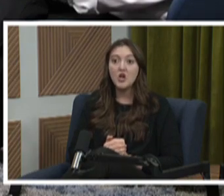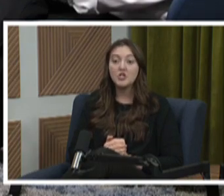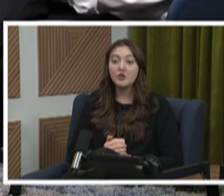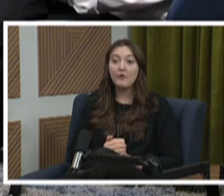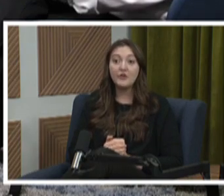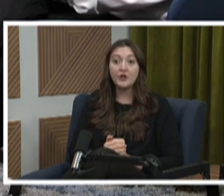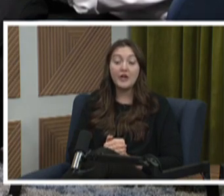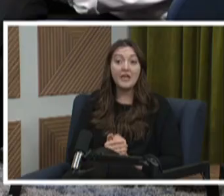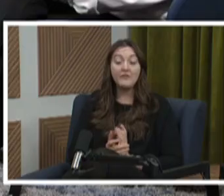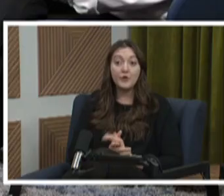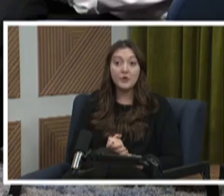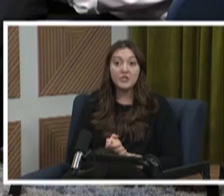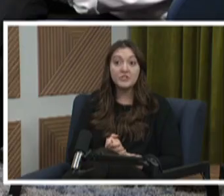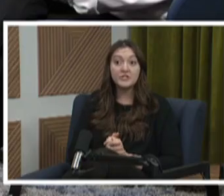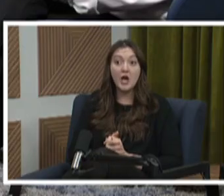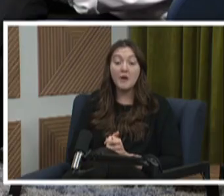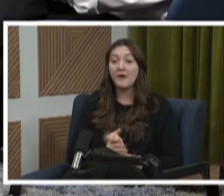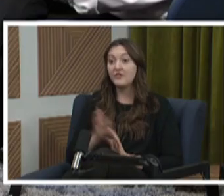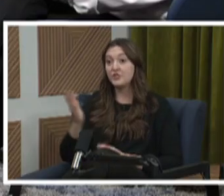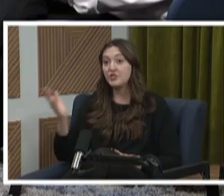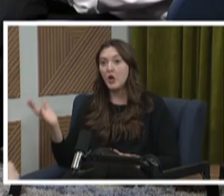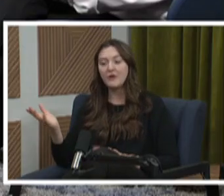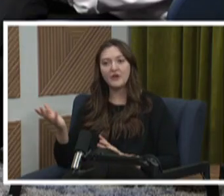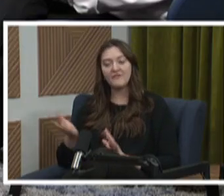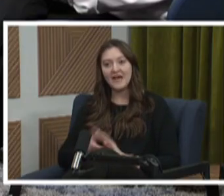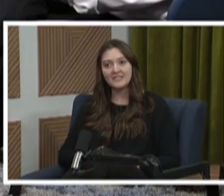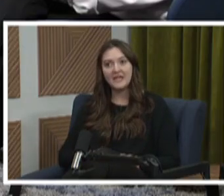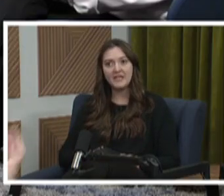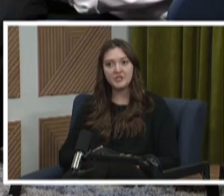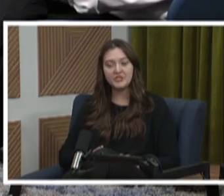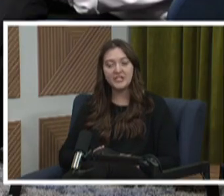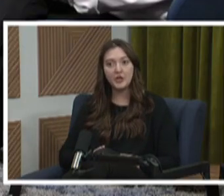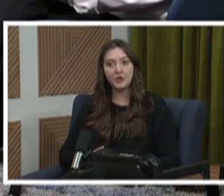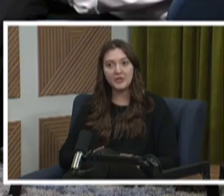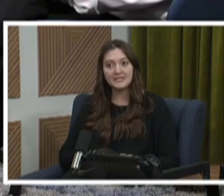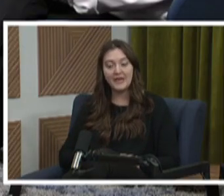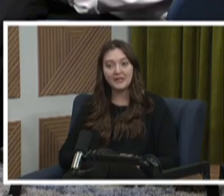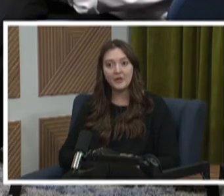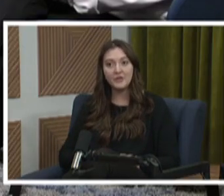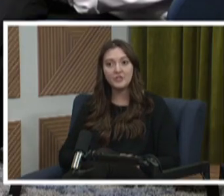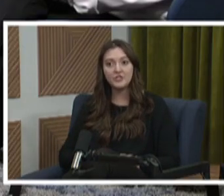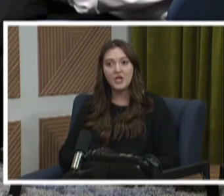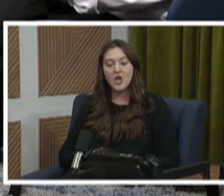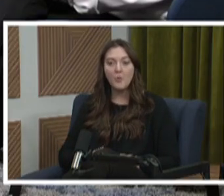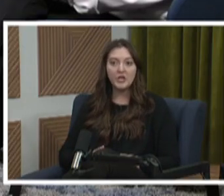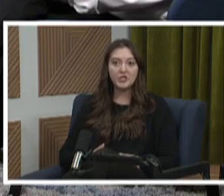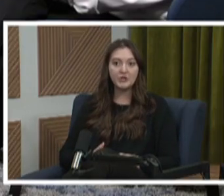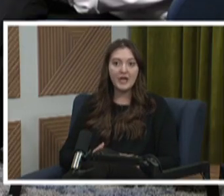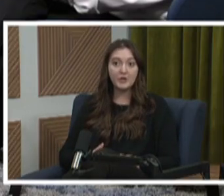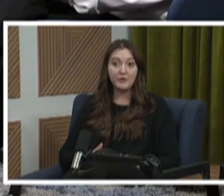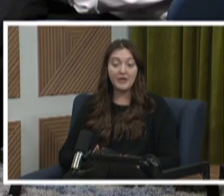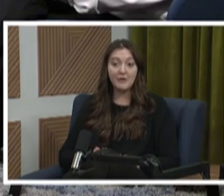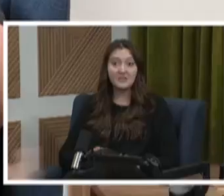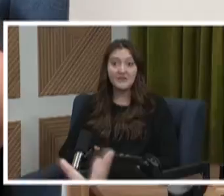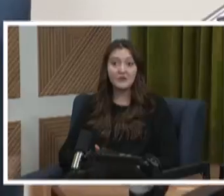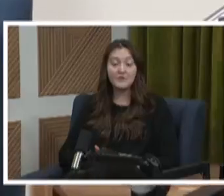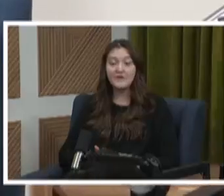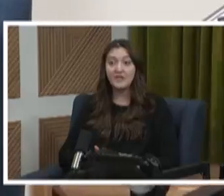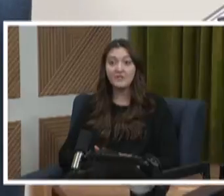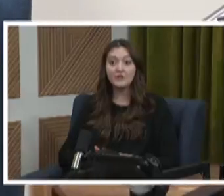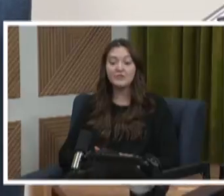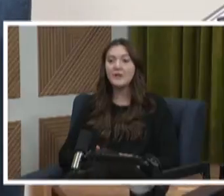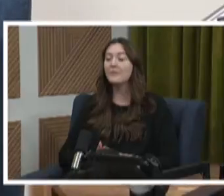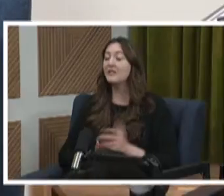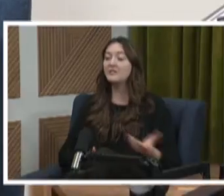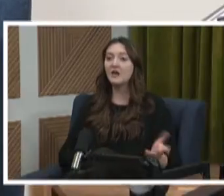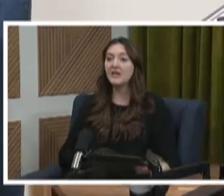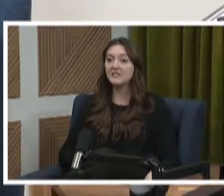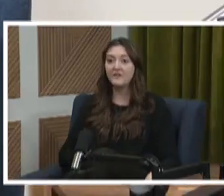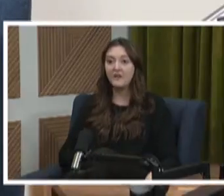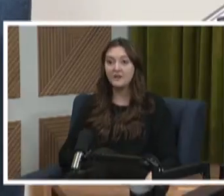So if you're any viewers of this show or very fascinated and interested in learning sign language, wanting to learn how to communicate with deaf individuals, please contact Deaf Inc.